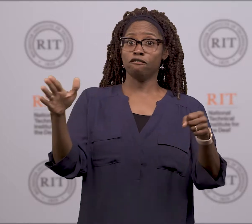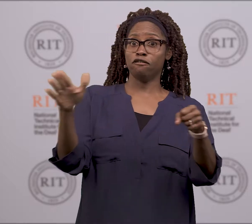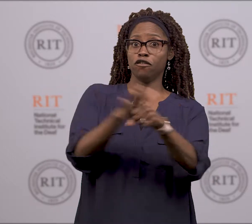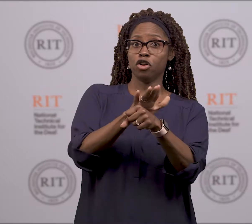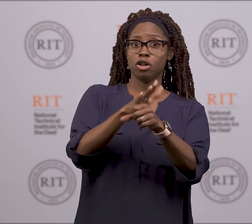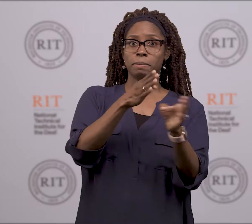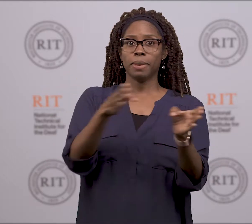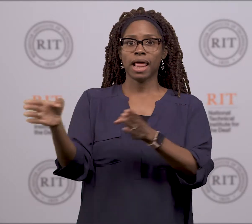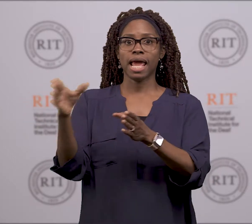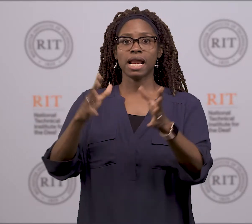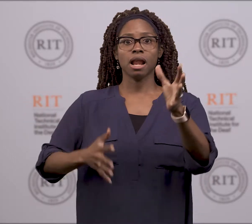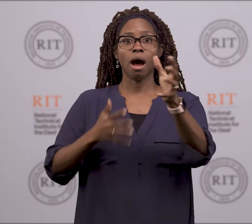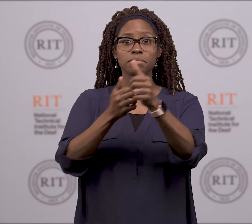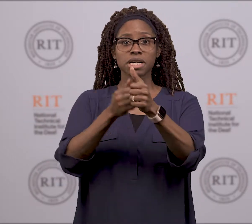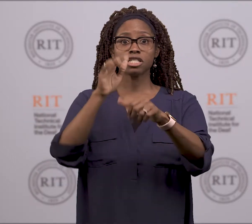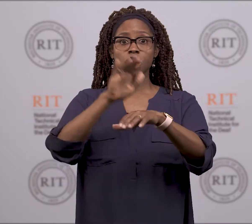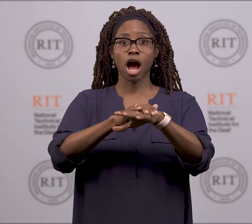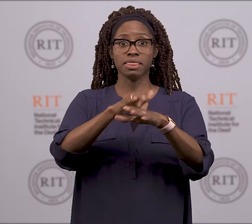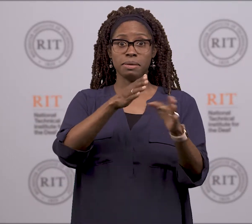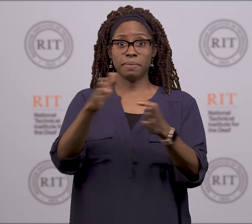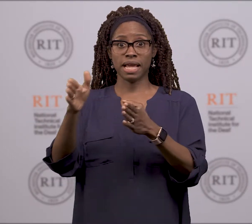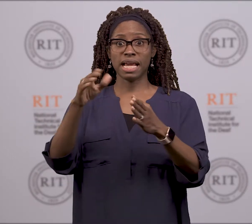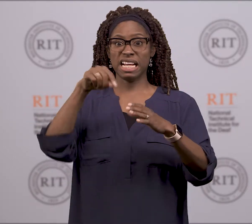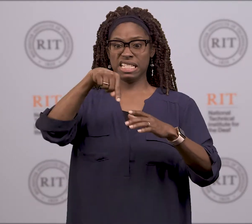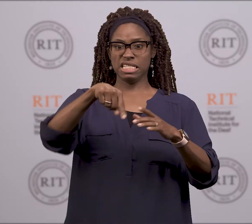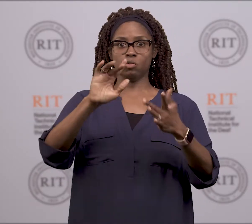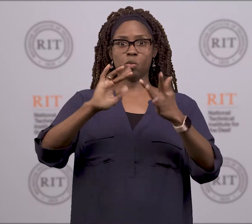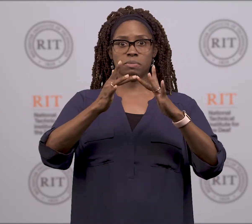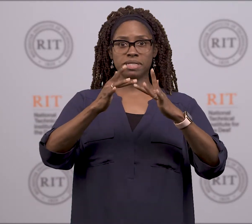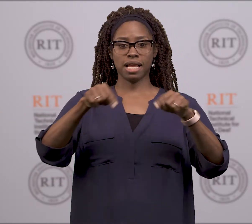You can see the full plan and updates on the plan website.